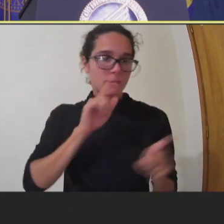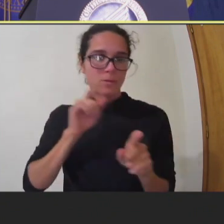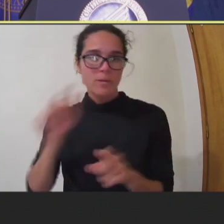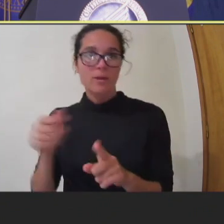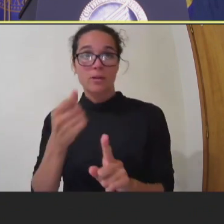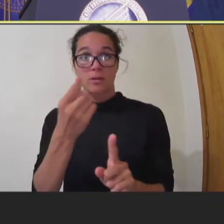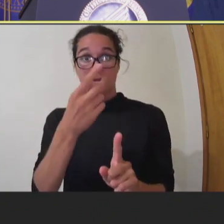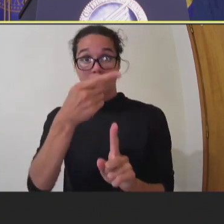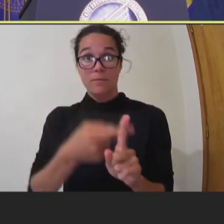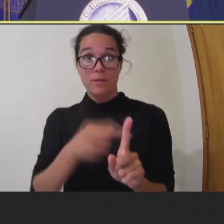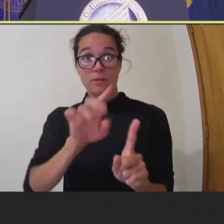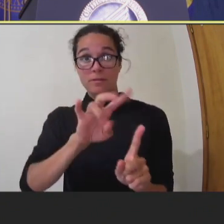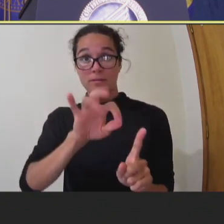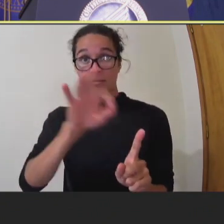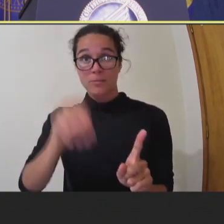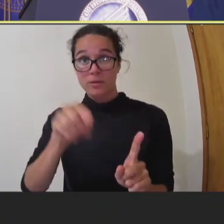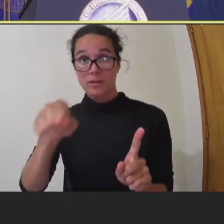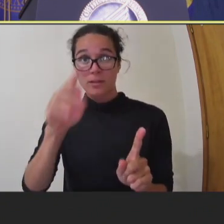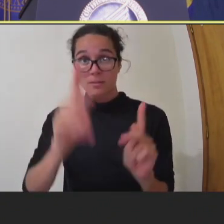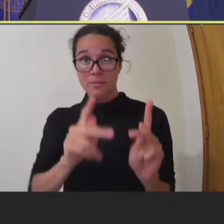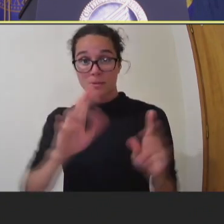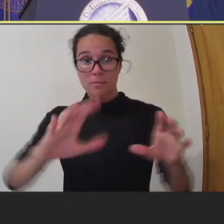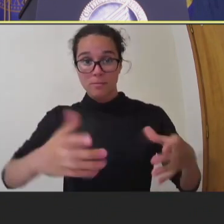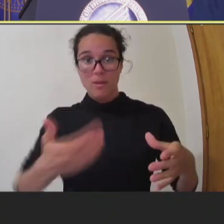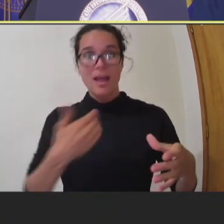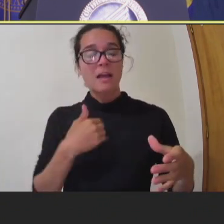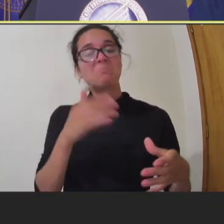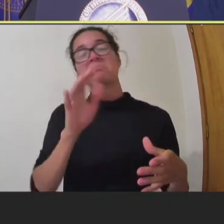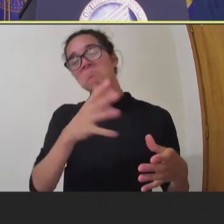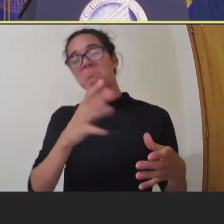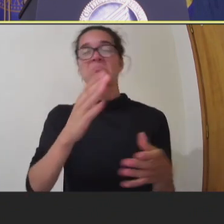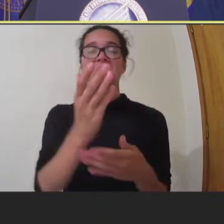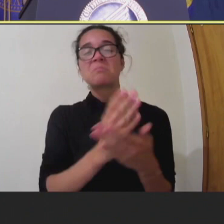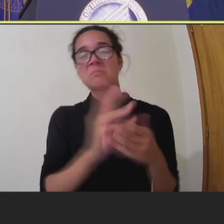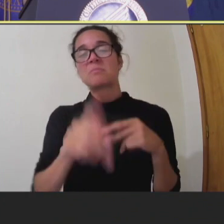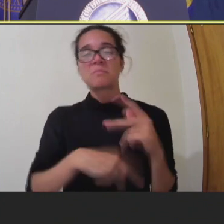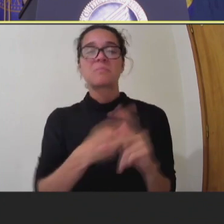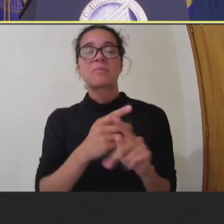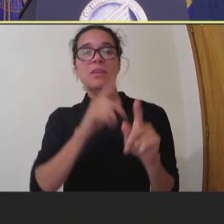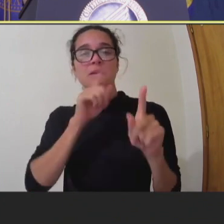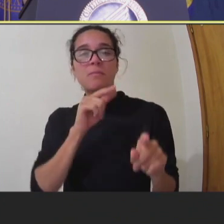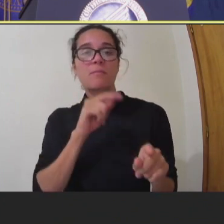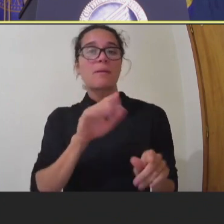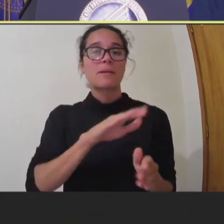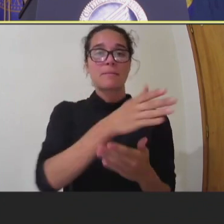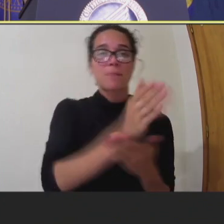individuals had some sort of clinical response, either partial or complete. Forty-seven percent